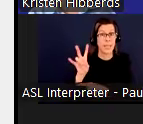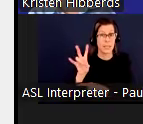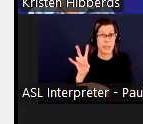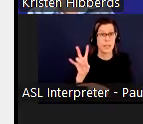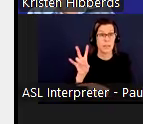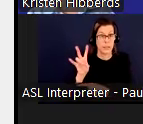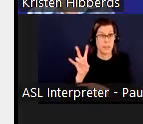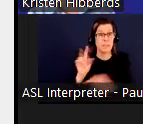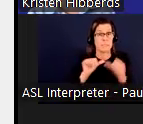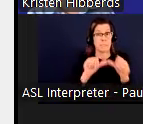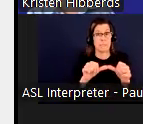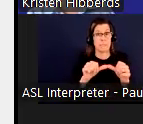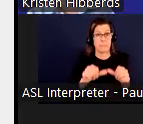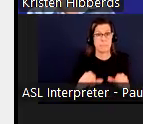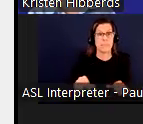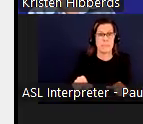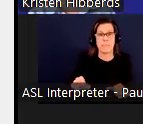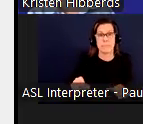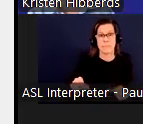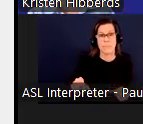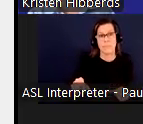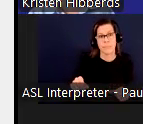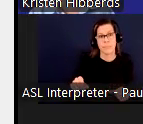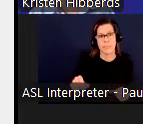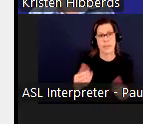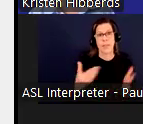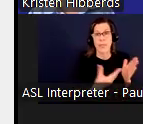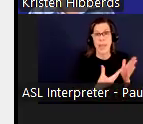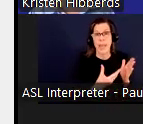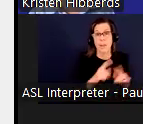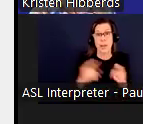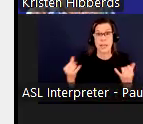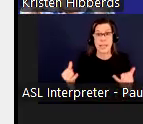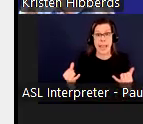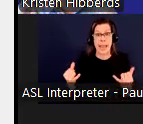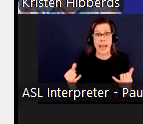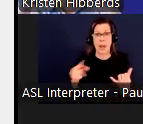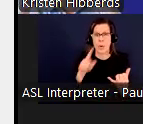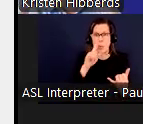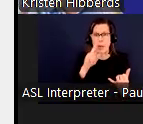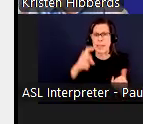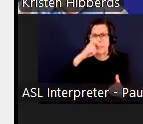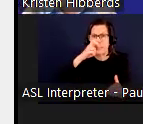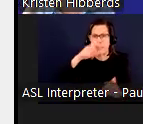Like that was, that was, you know, it was in there. But now we're getting really prescriptive around there, you know,